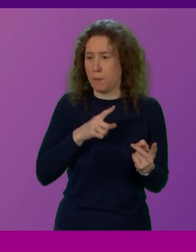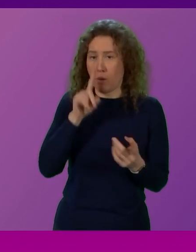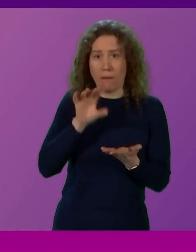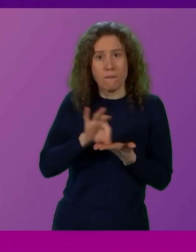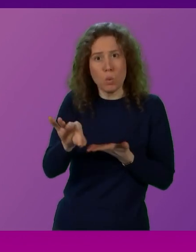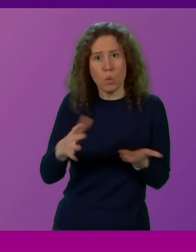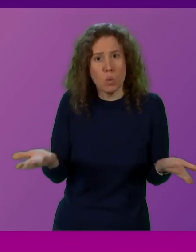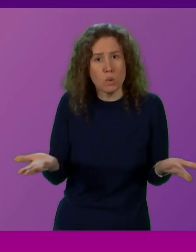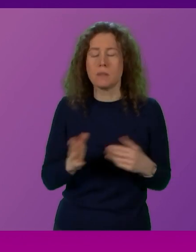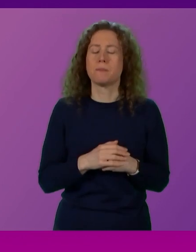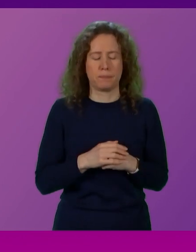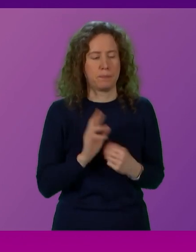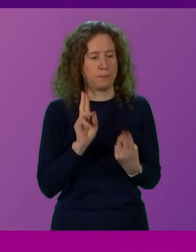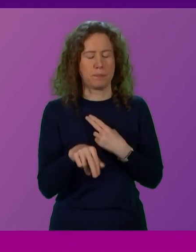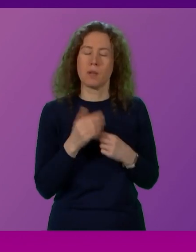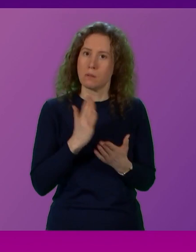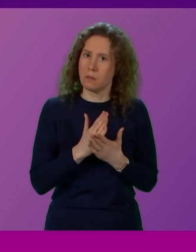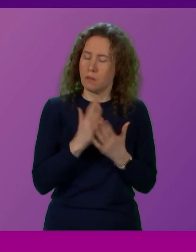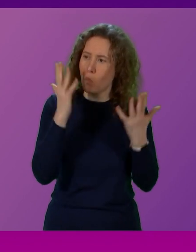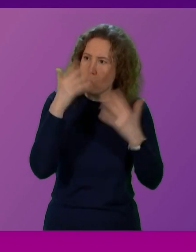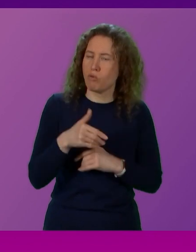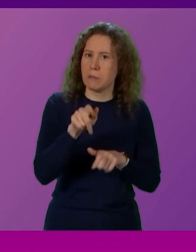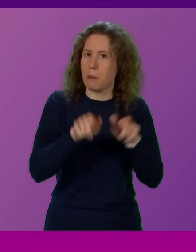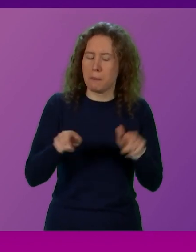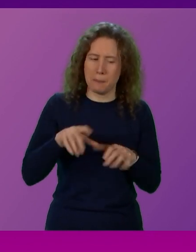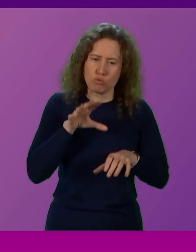We remain very concerned about the hardship that people are facing right now due to the